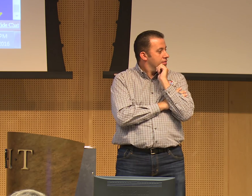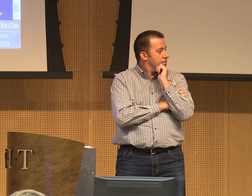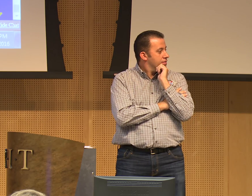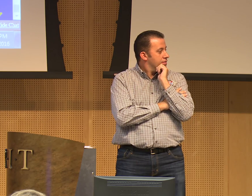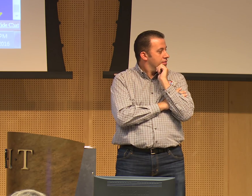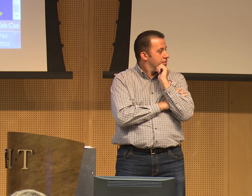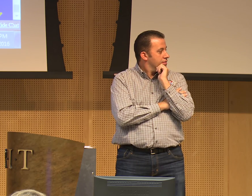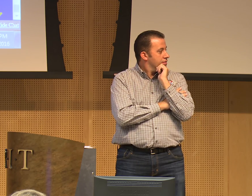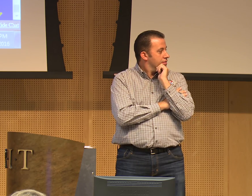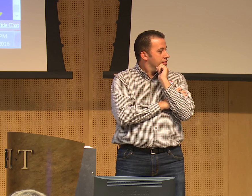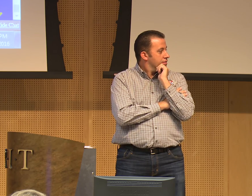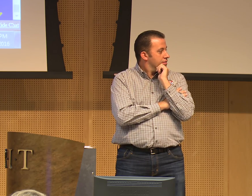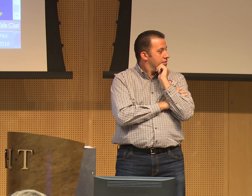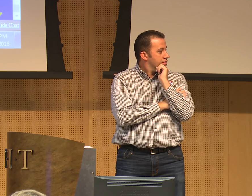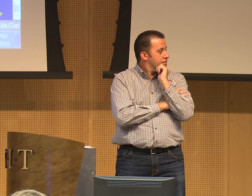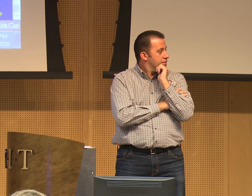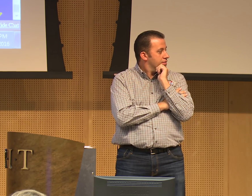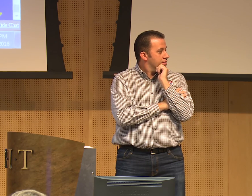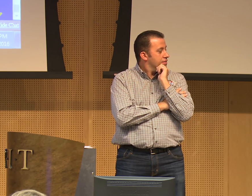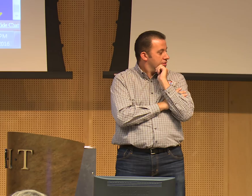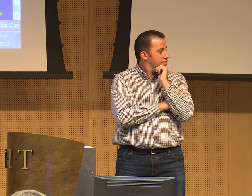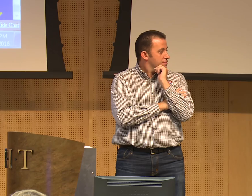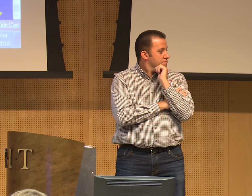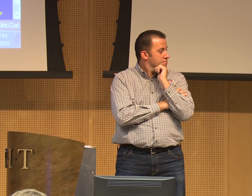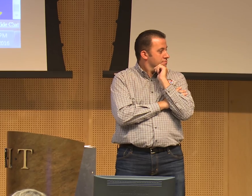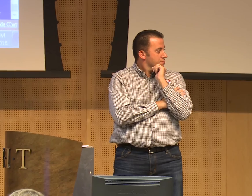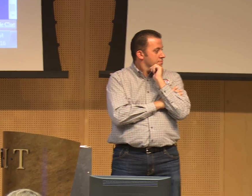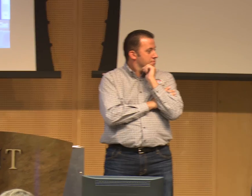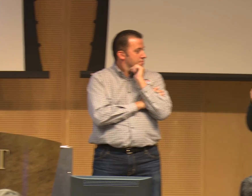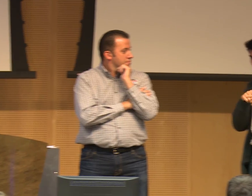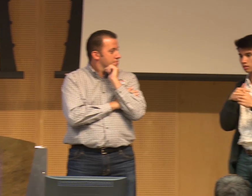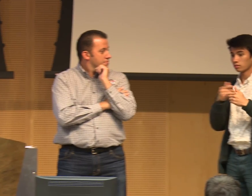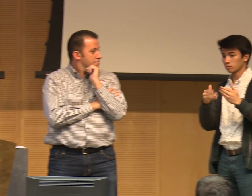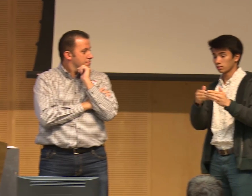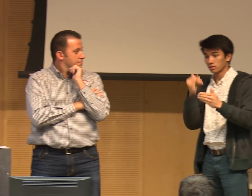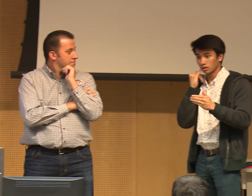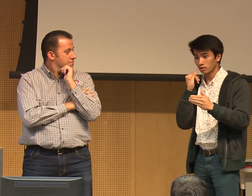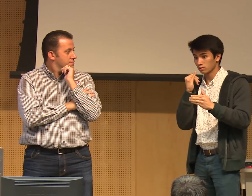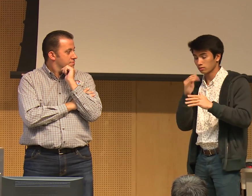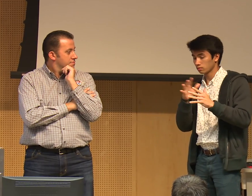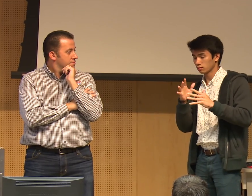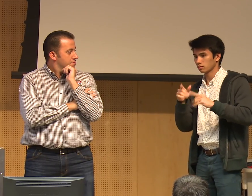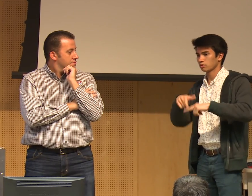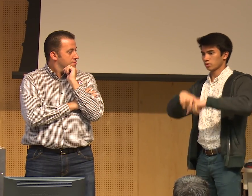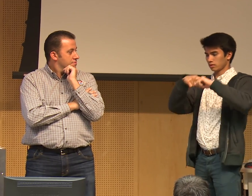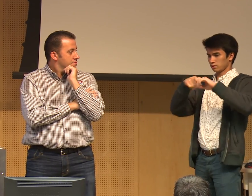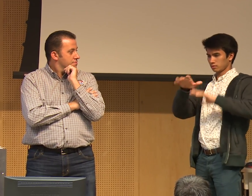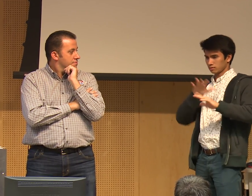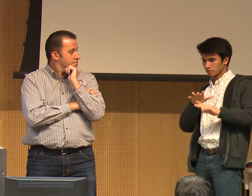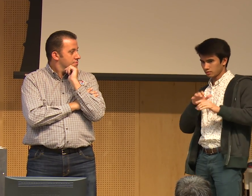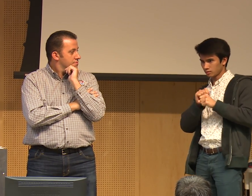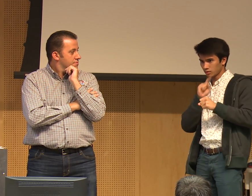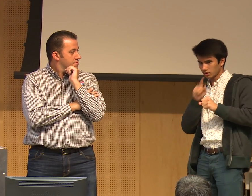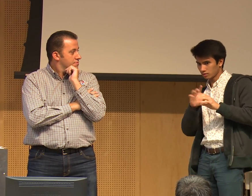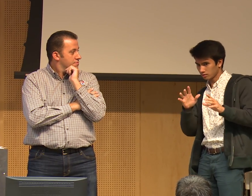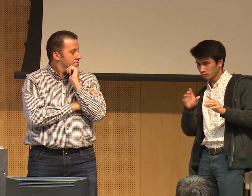well, if you're not on the same page, it's really about finding out what that other person's goals are and then taking a moment of reflection,